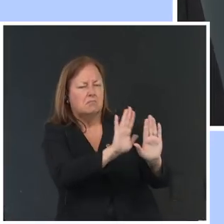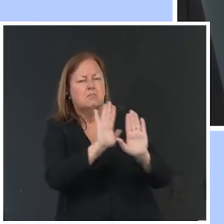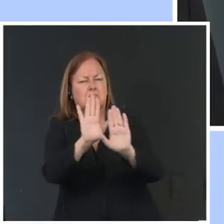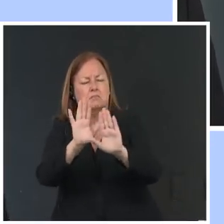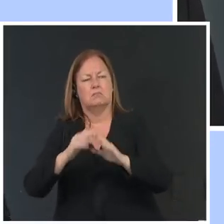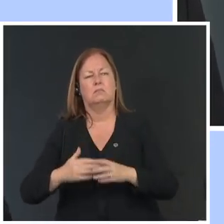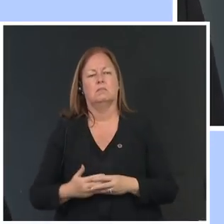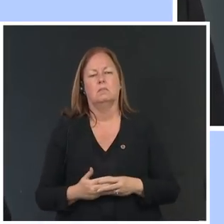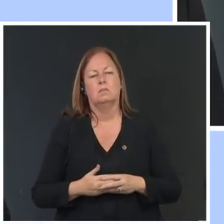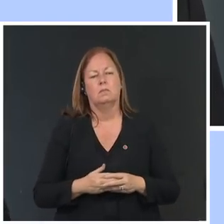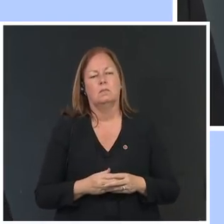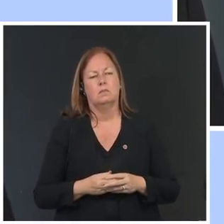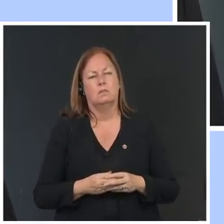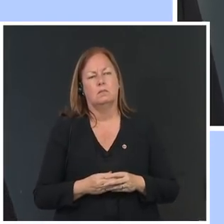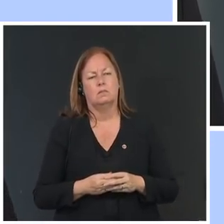It mentions or touches upon this type of